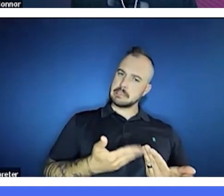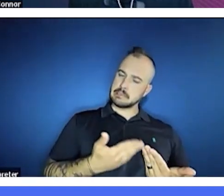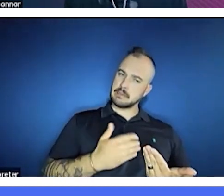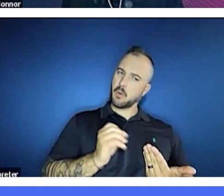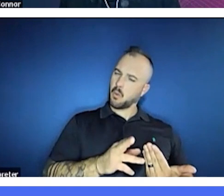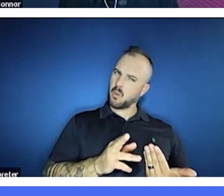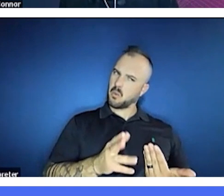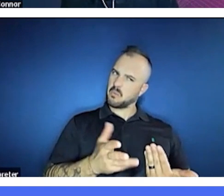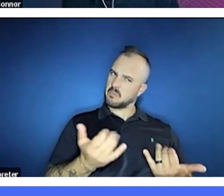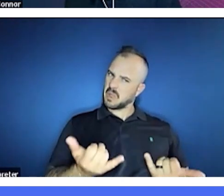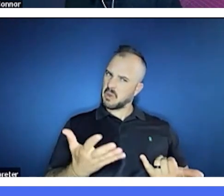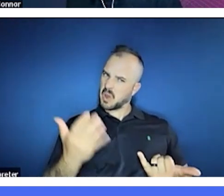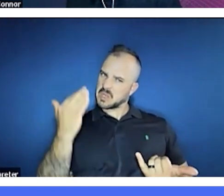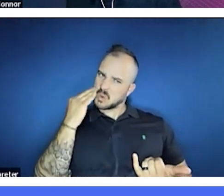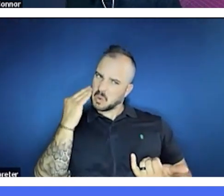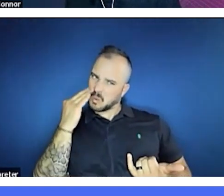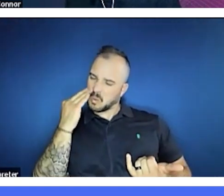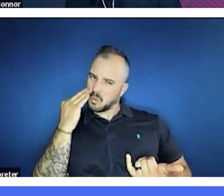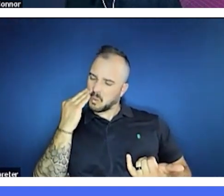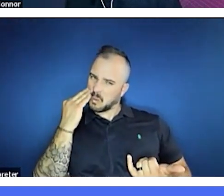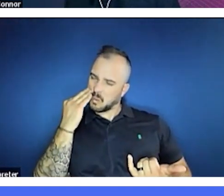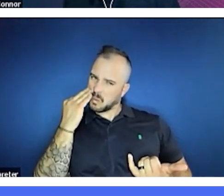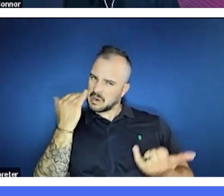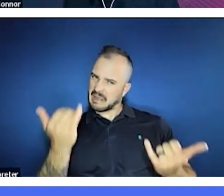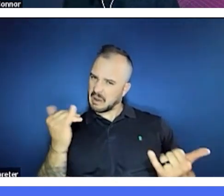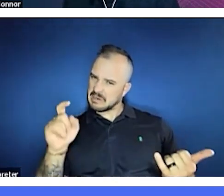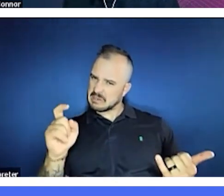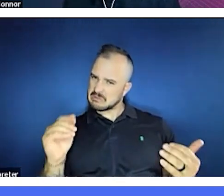and now I want to do something that's a little higher level and more complex?